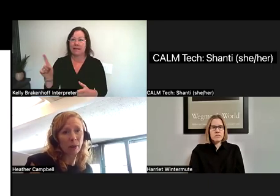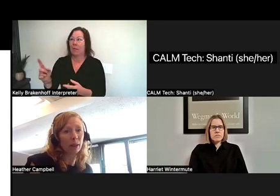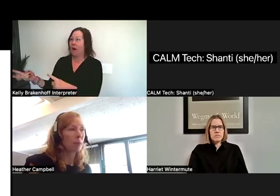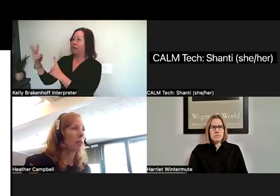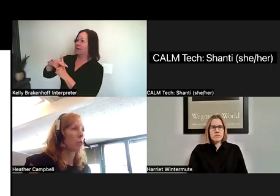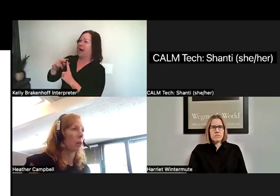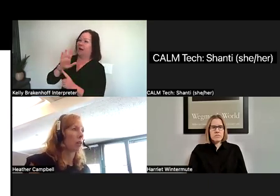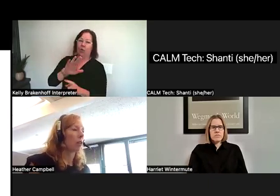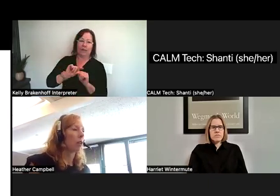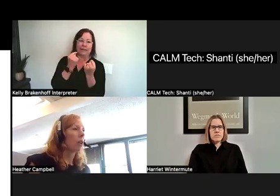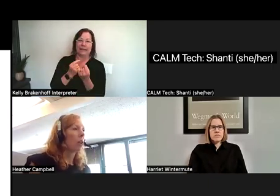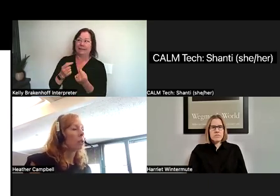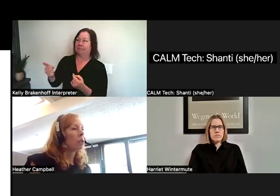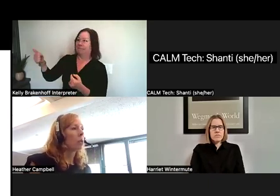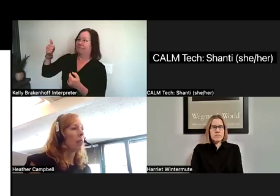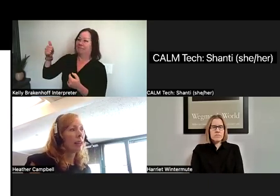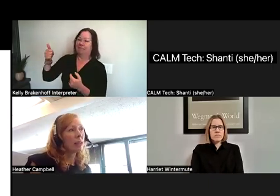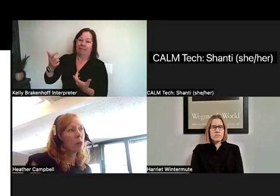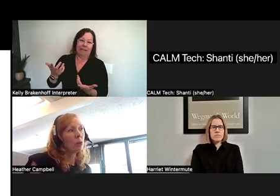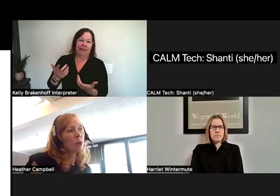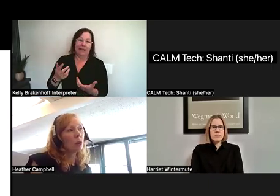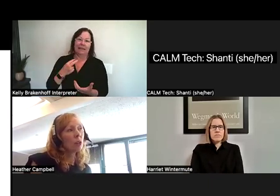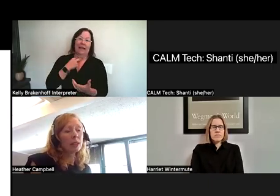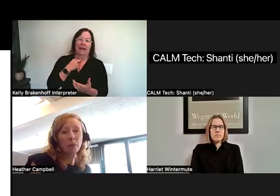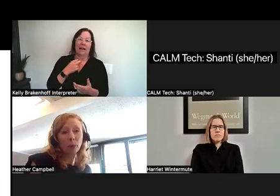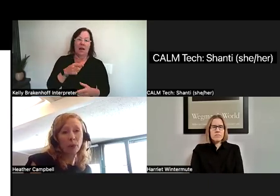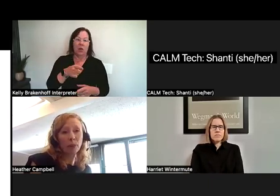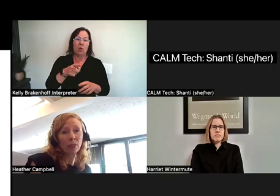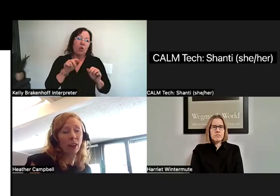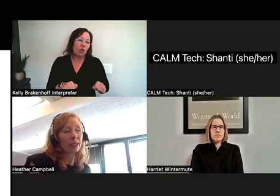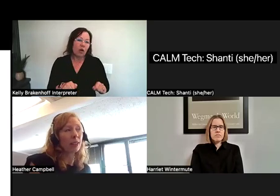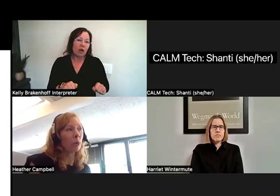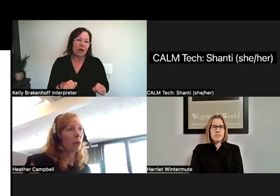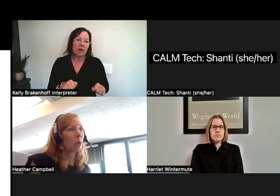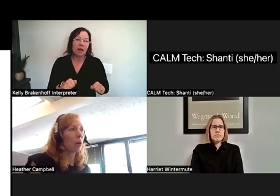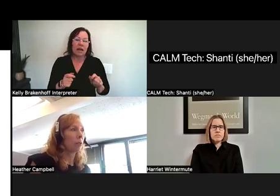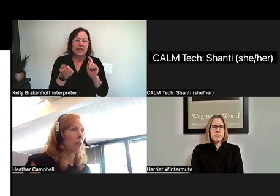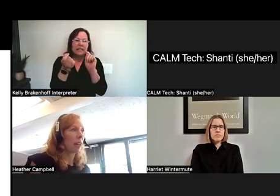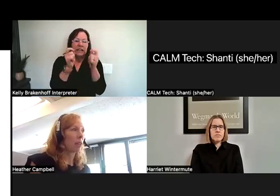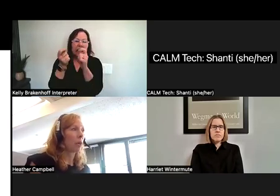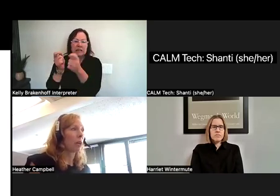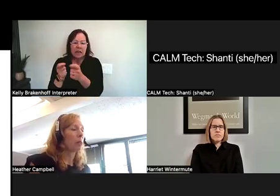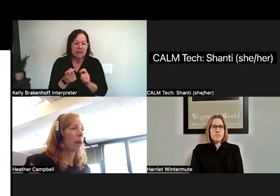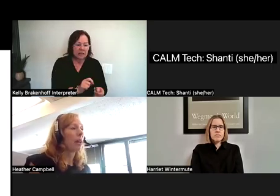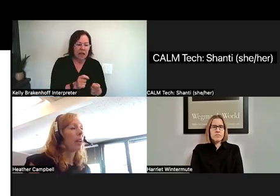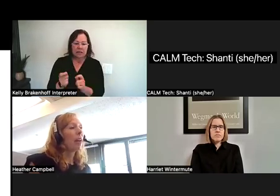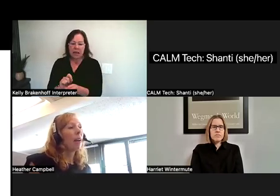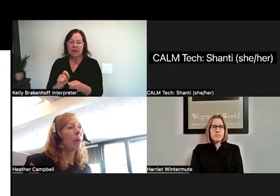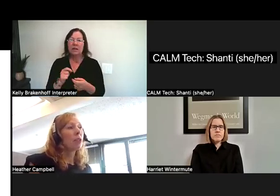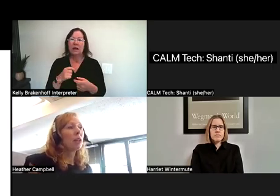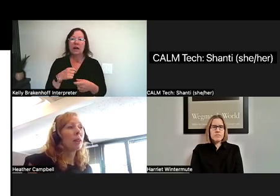an administrator. So in that case you could temper the Eisenhower quadrant categories by imagining